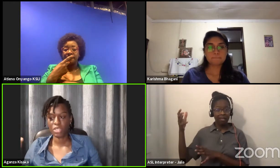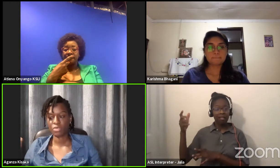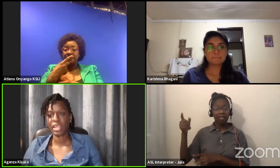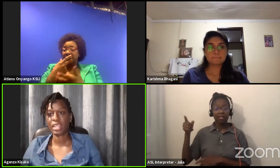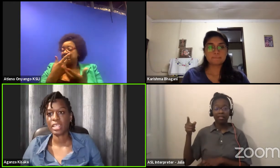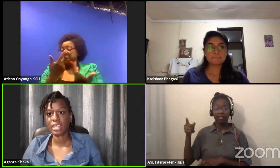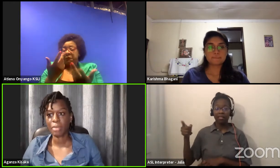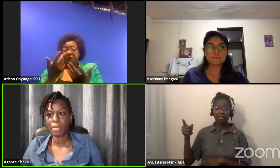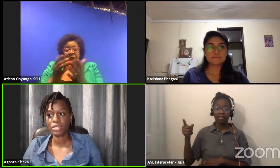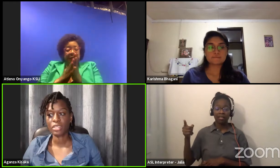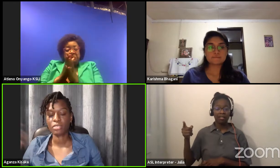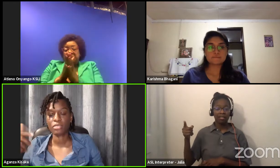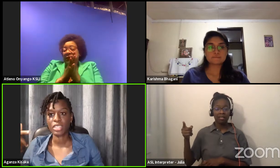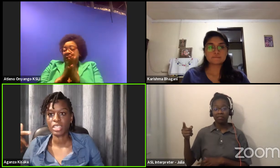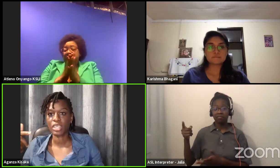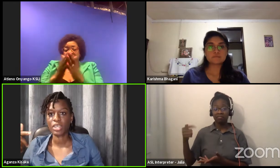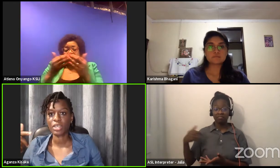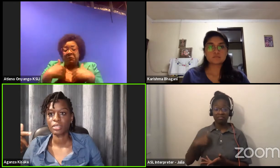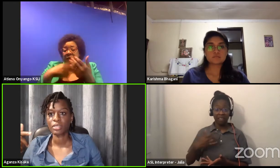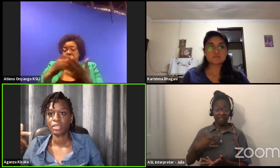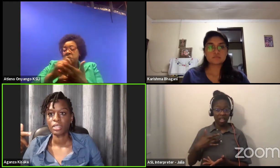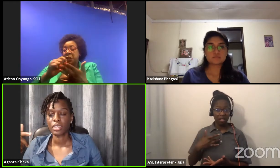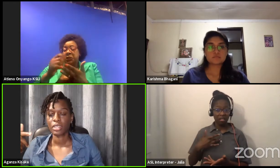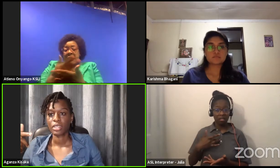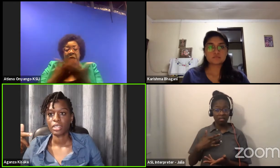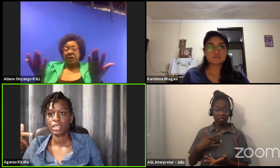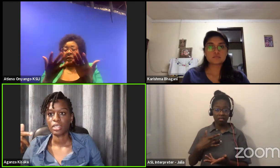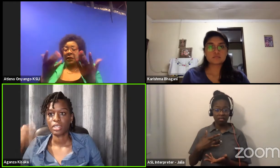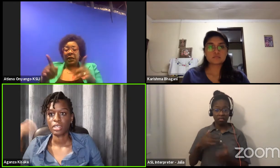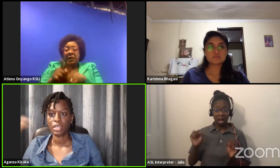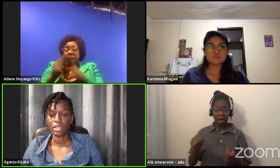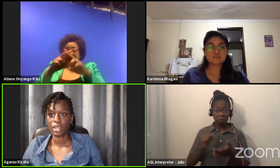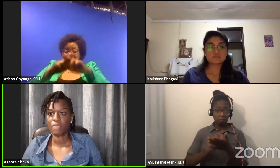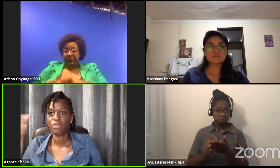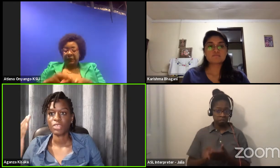to write anything about it sitting here in a comfort zone,